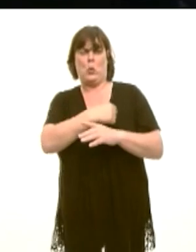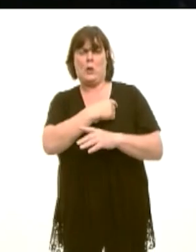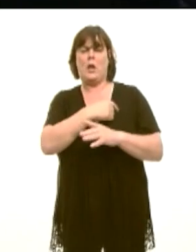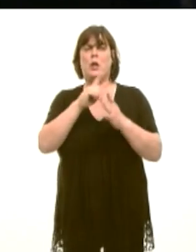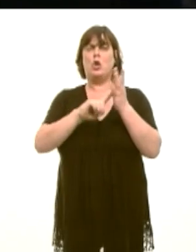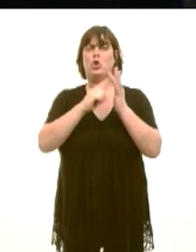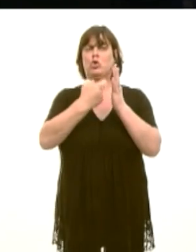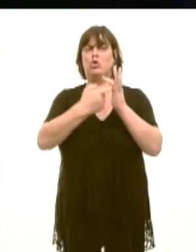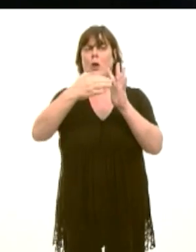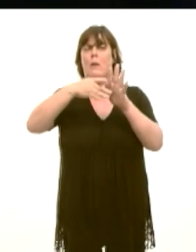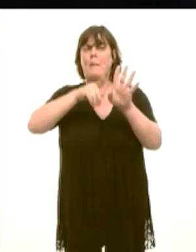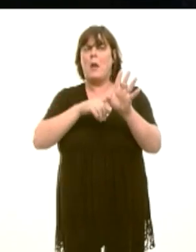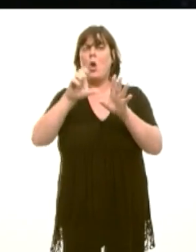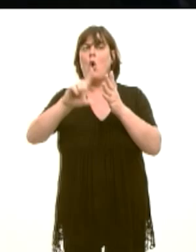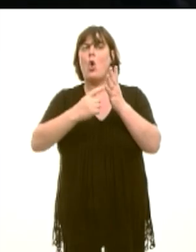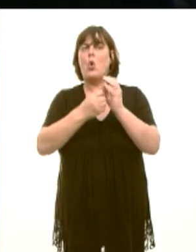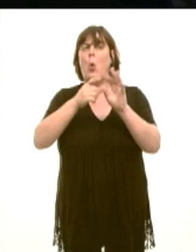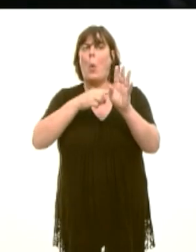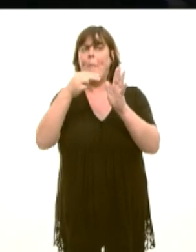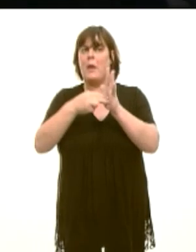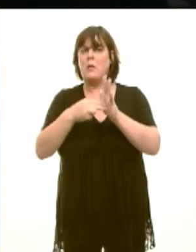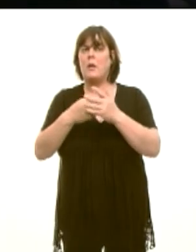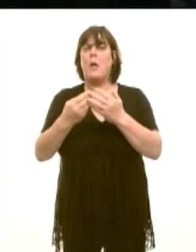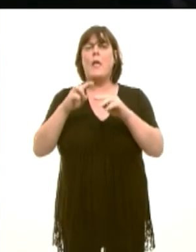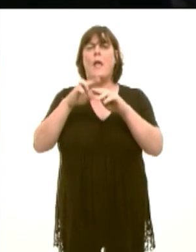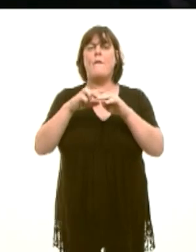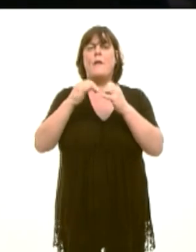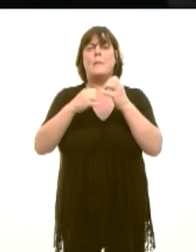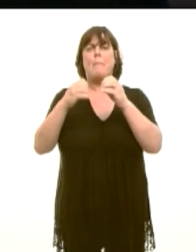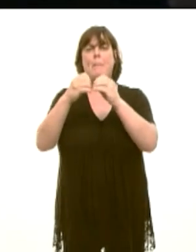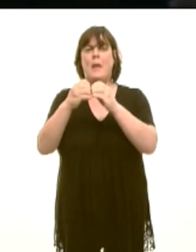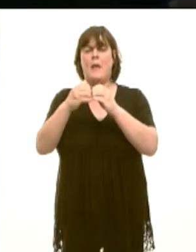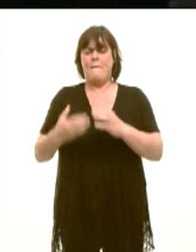Businesses has found that many small businesses feel in the dark over the pros and cons of